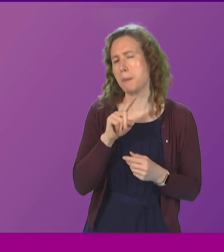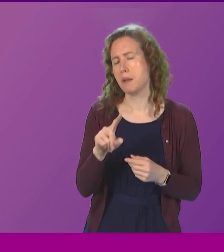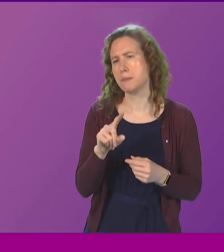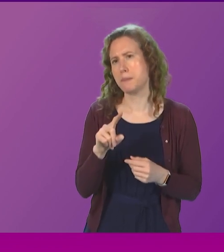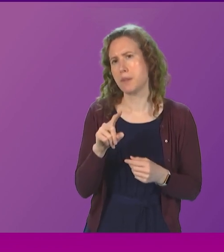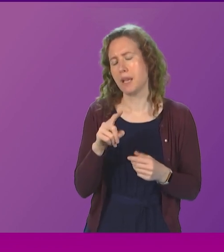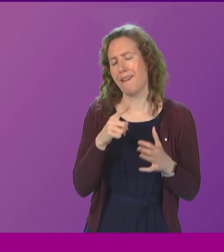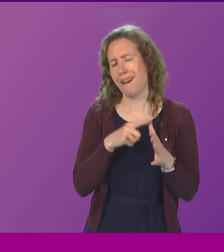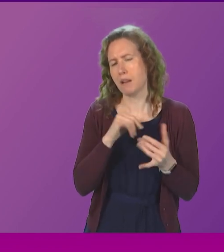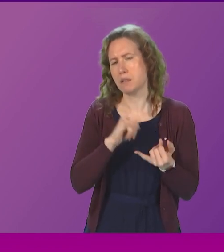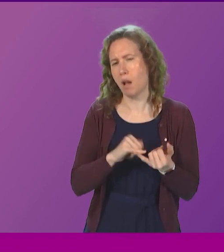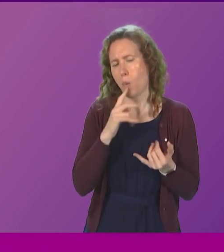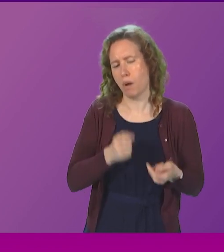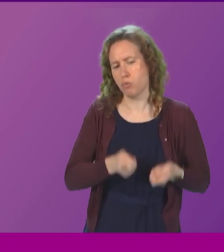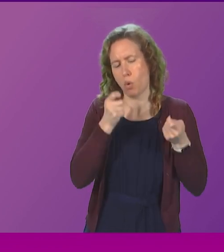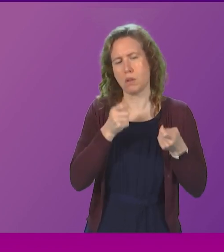Anas Sarwar mentioned Ferguson’s shipyard.